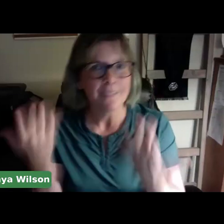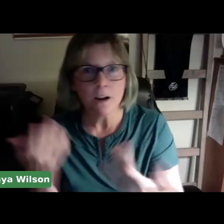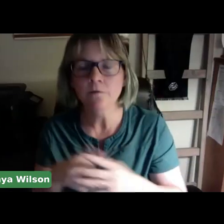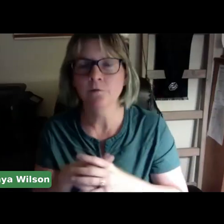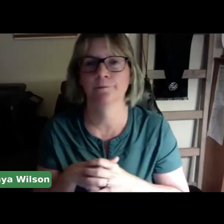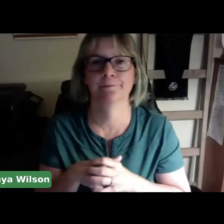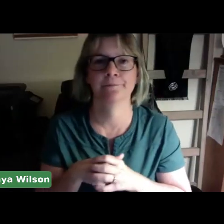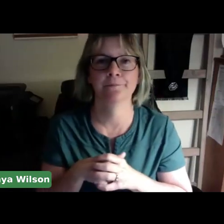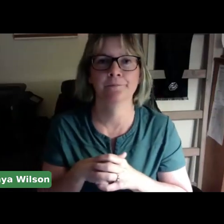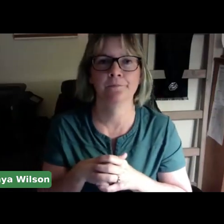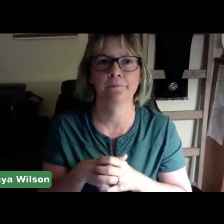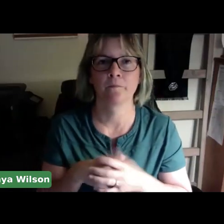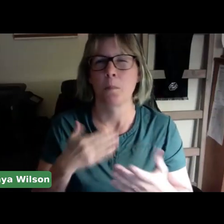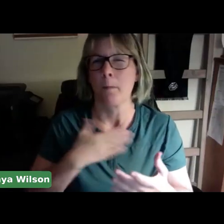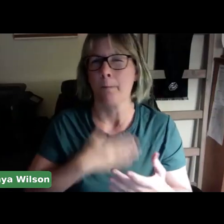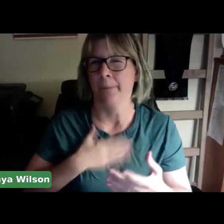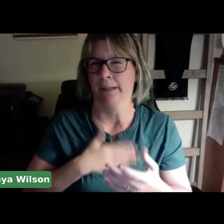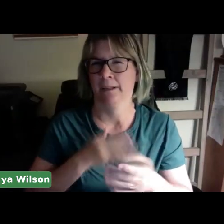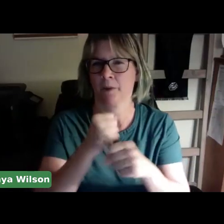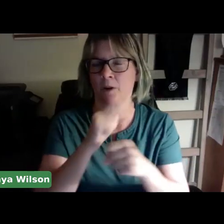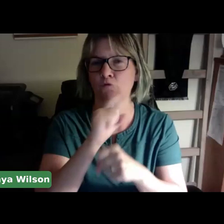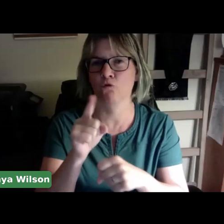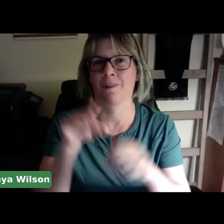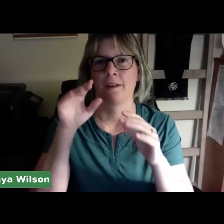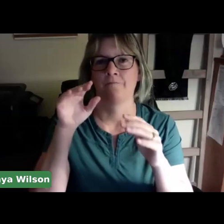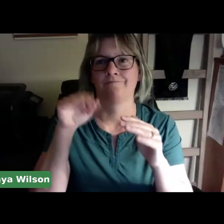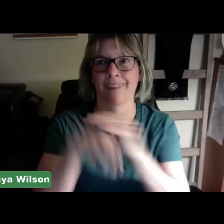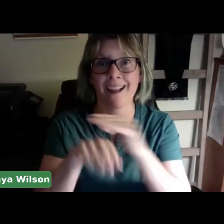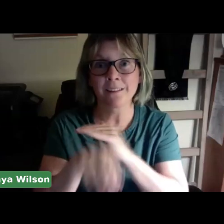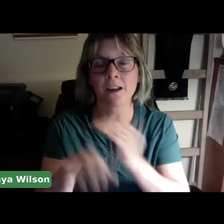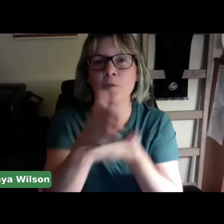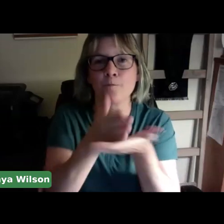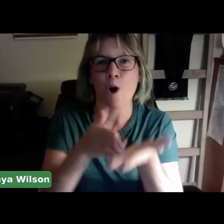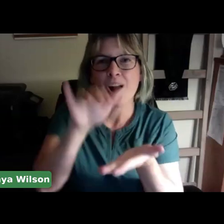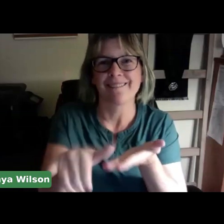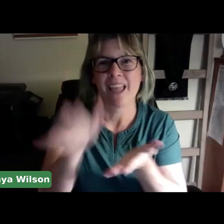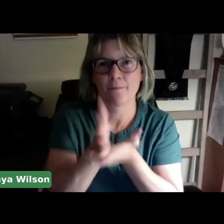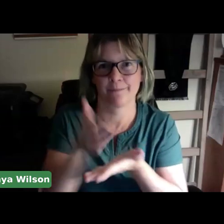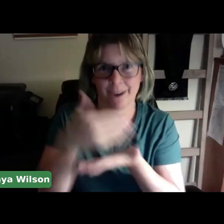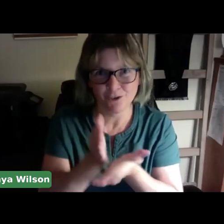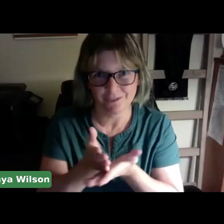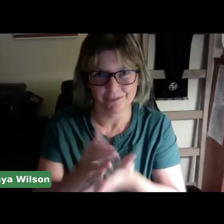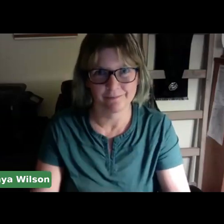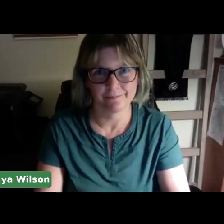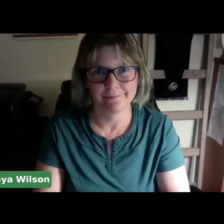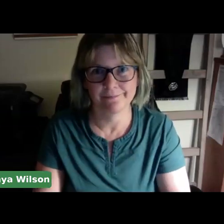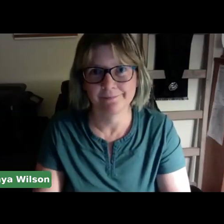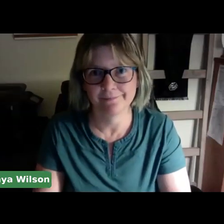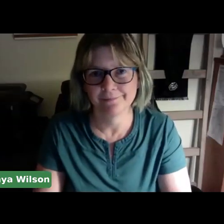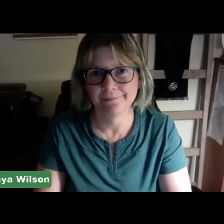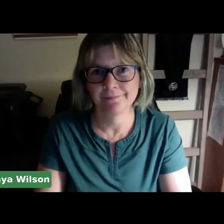For perks, festivals, events, whatever you've got going. Making sure accessibility is budgeted